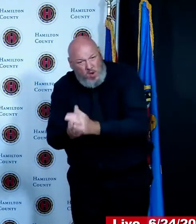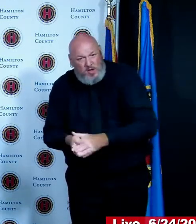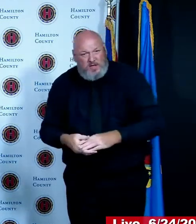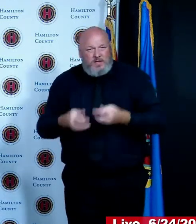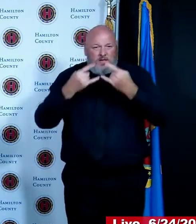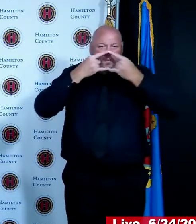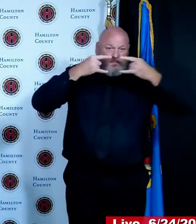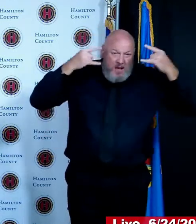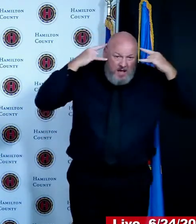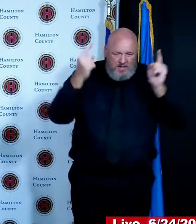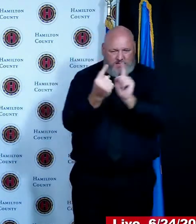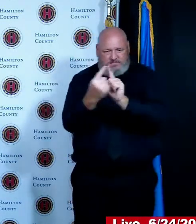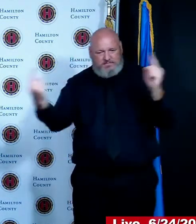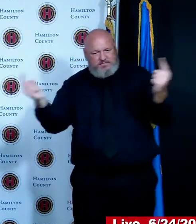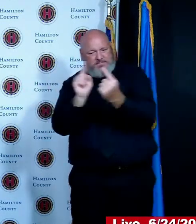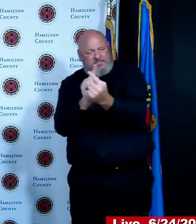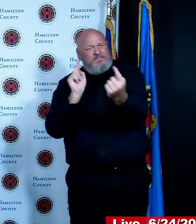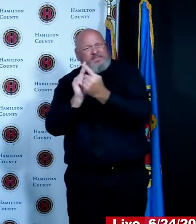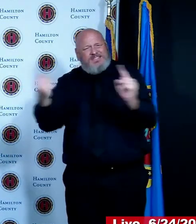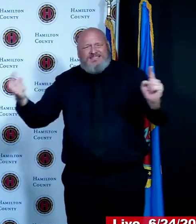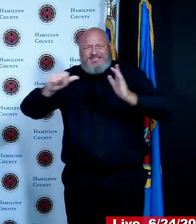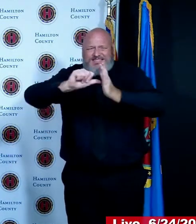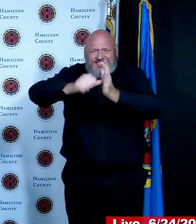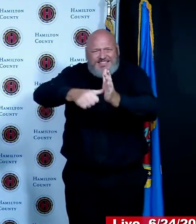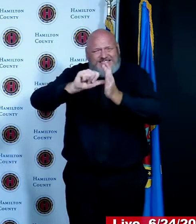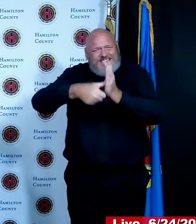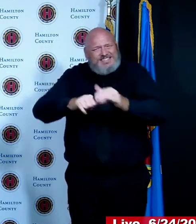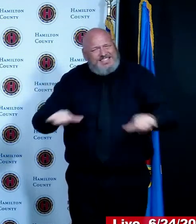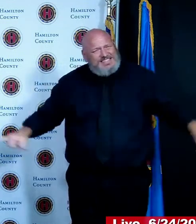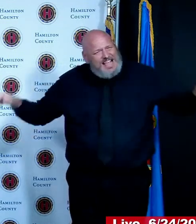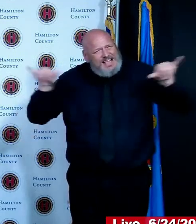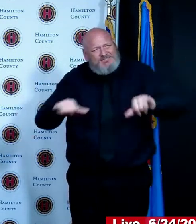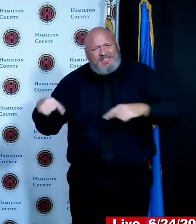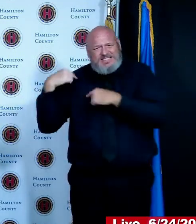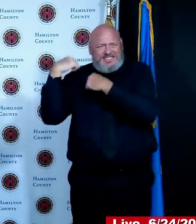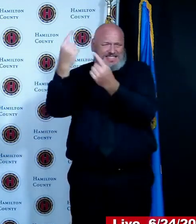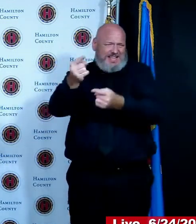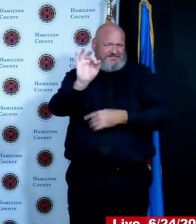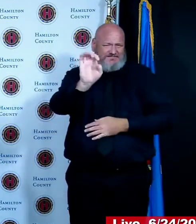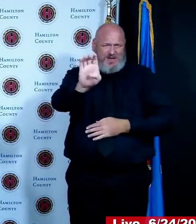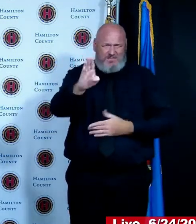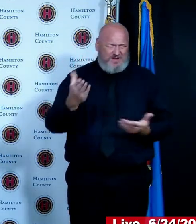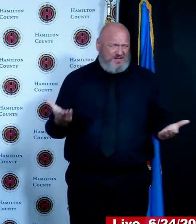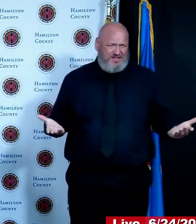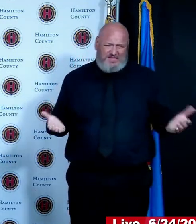talking about since February when we first started talking about Covid-19 I